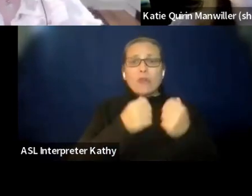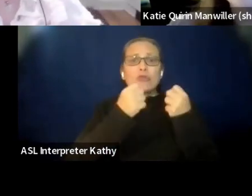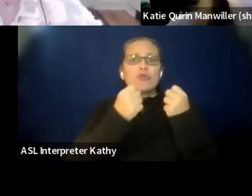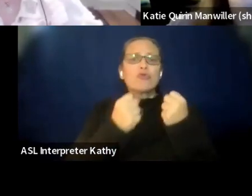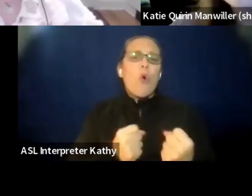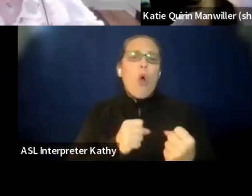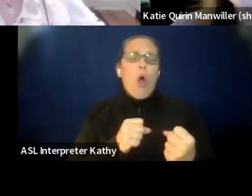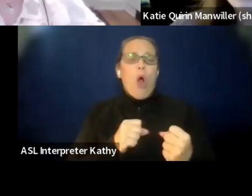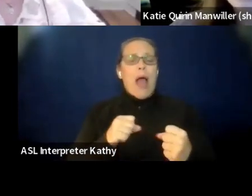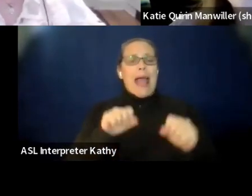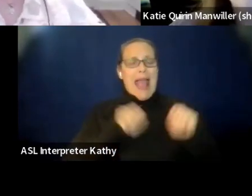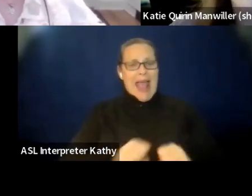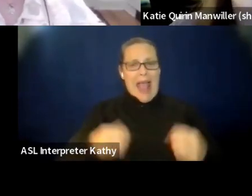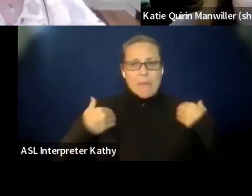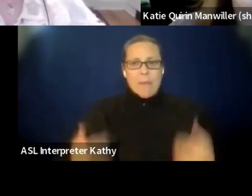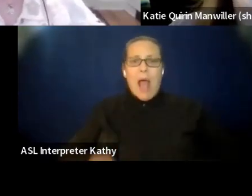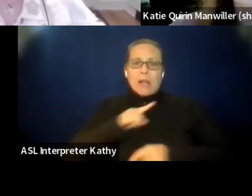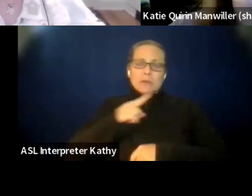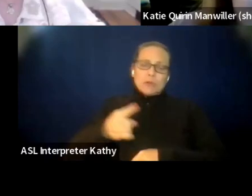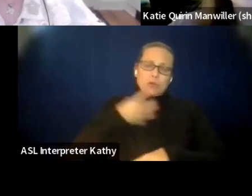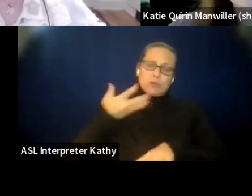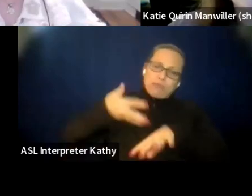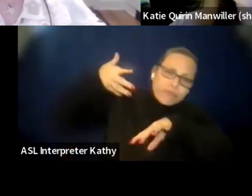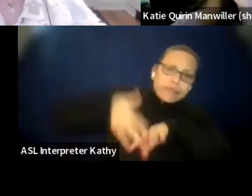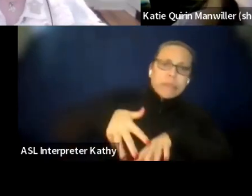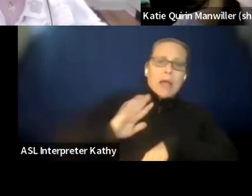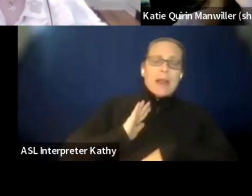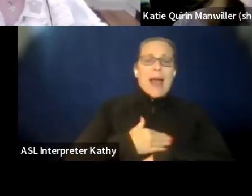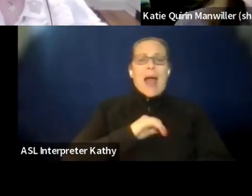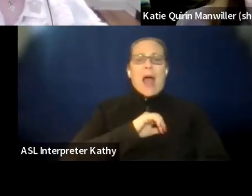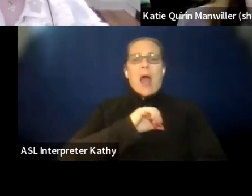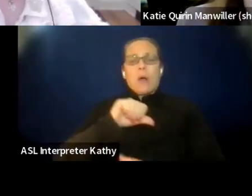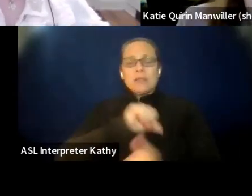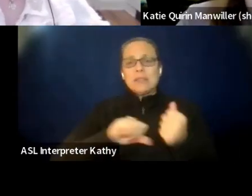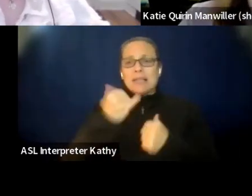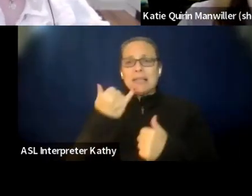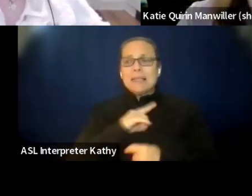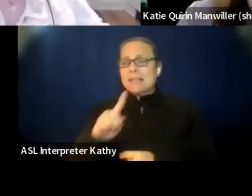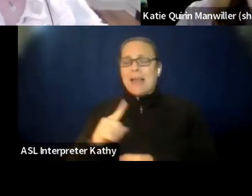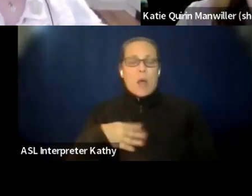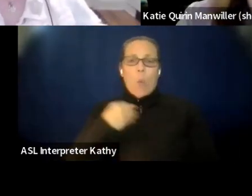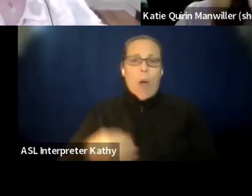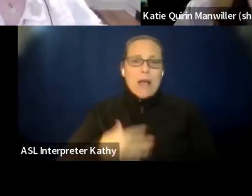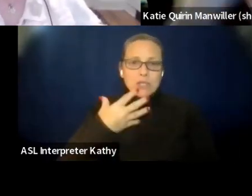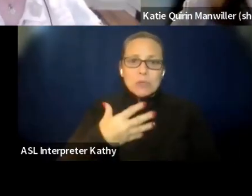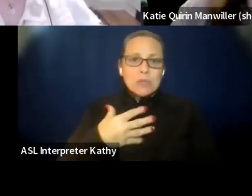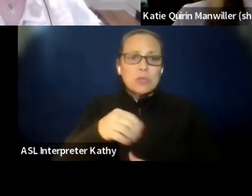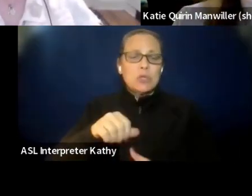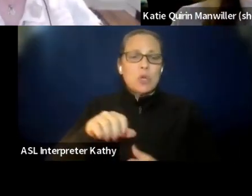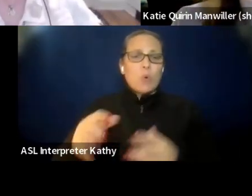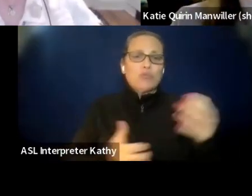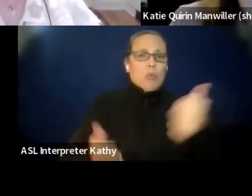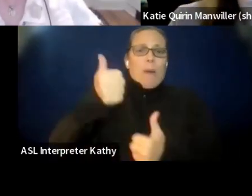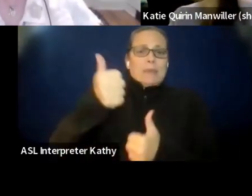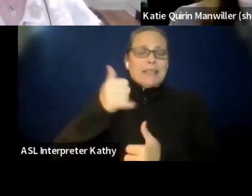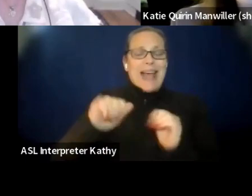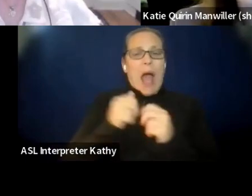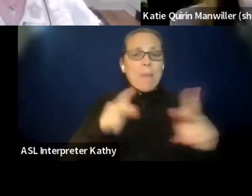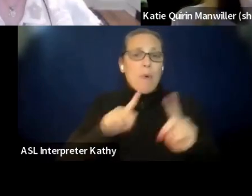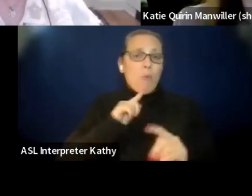librarianship is no different than the rest of American at large. There's